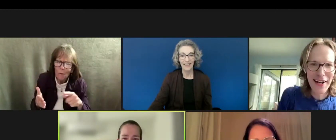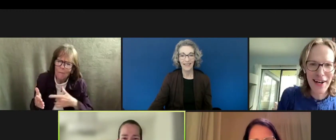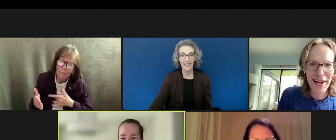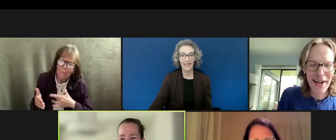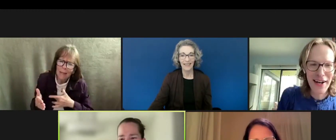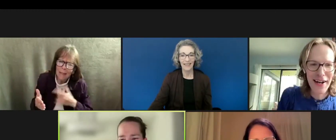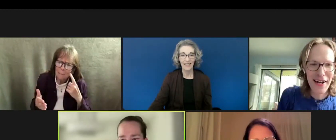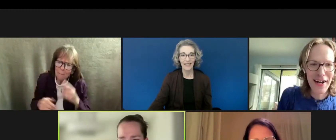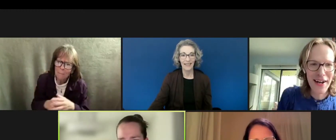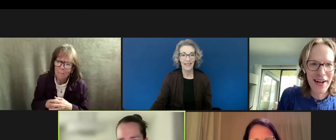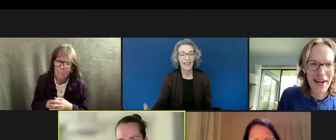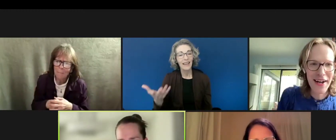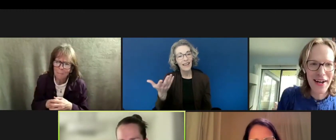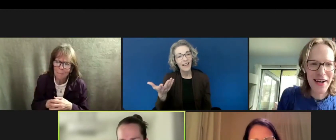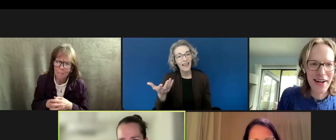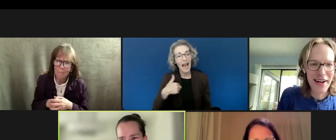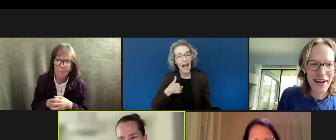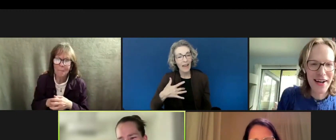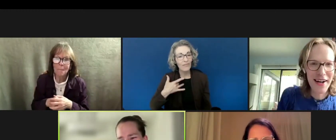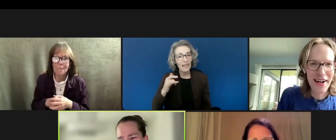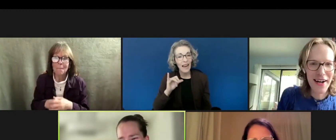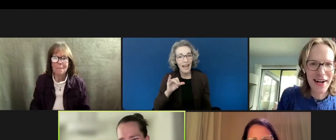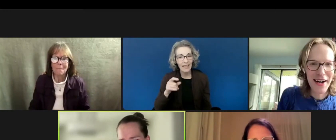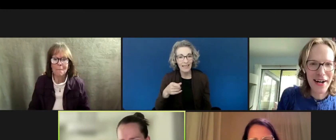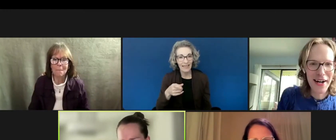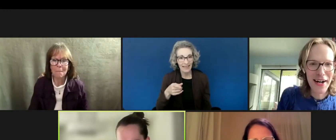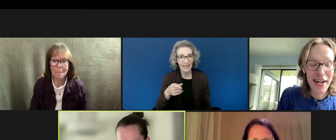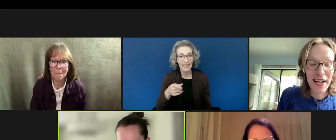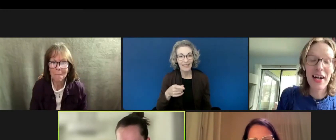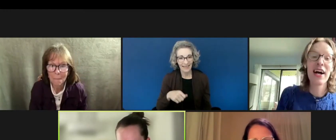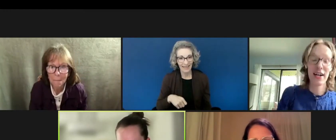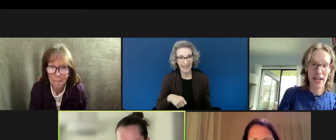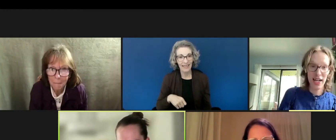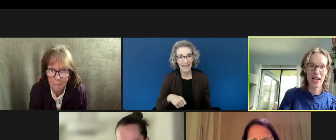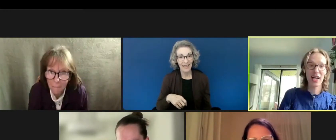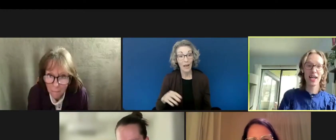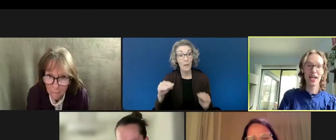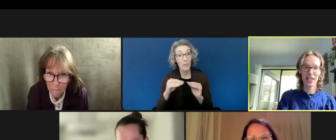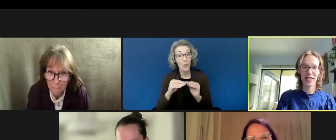Well, I feel like it's kind of a more human interaction. Uh-huh.